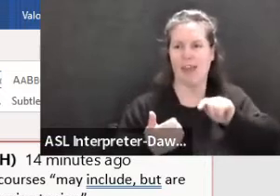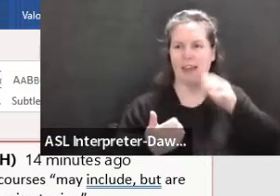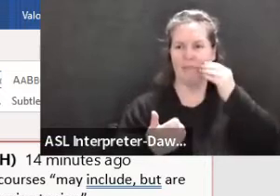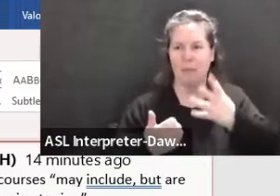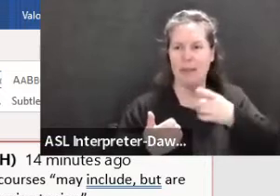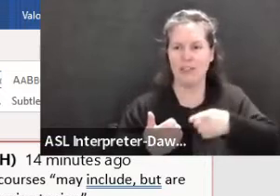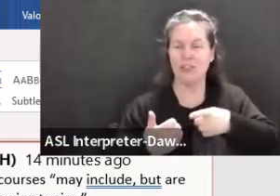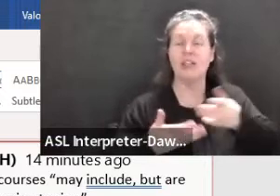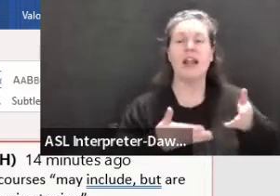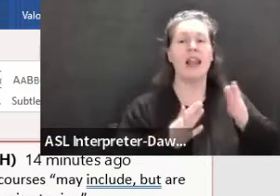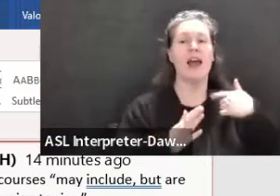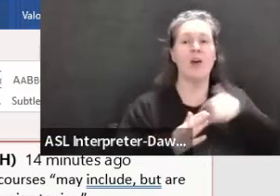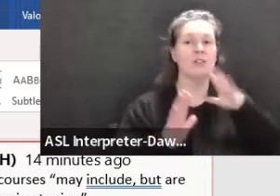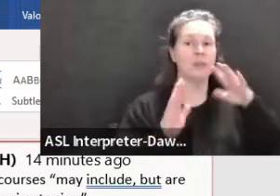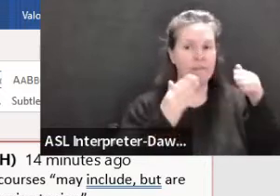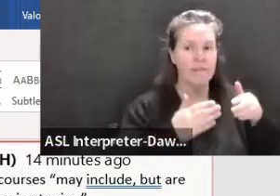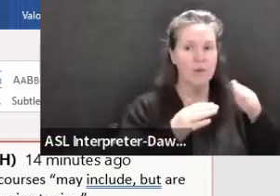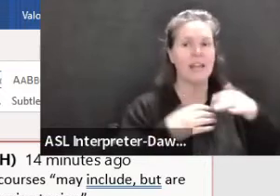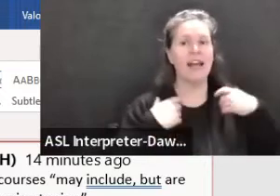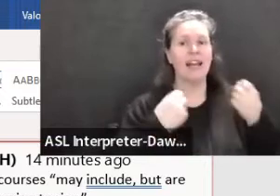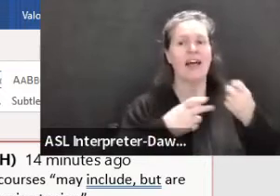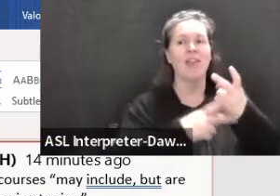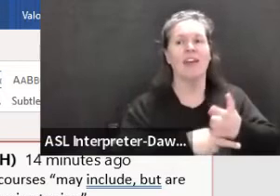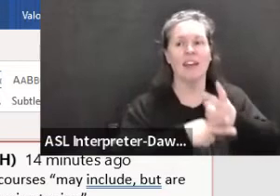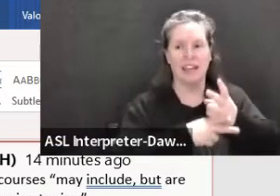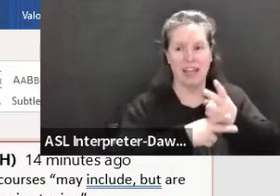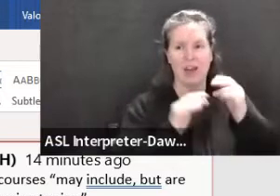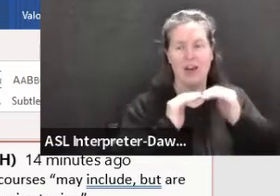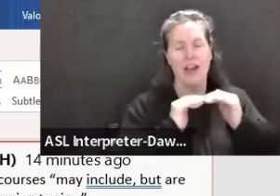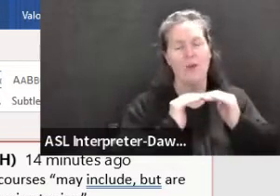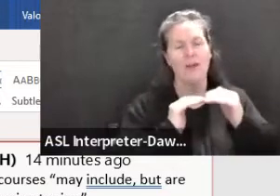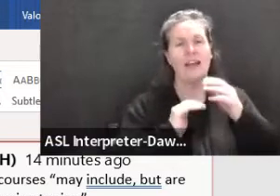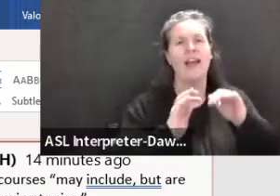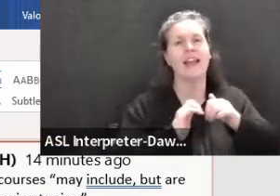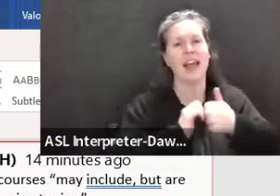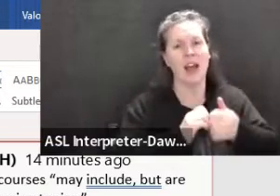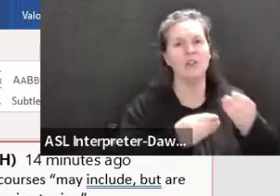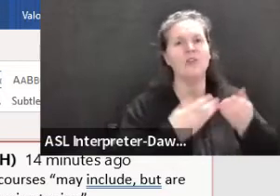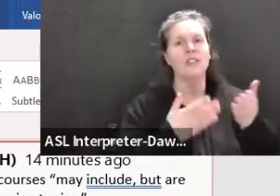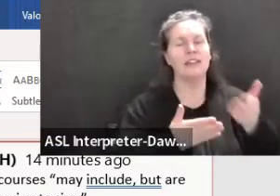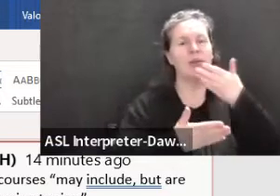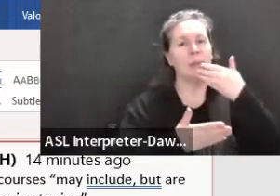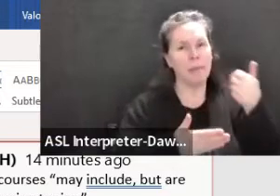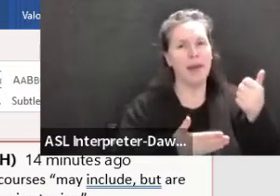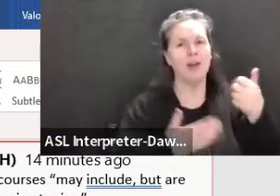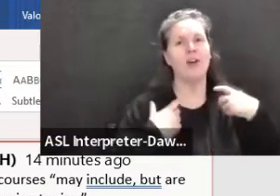to focus on healthcare equity and how to deliver better, better healthcare.